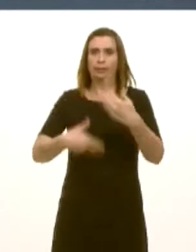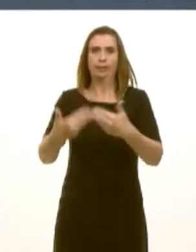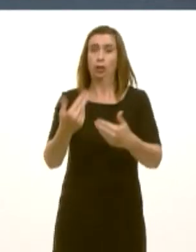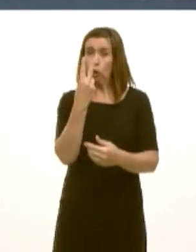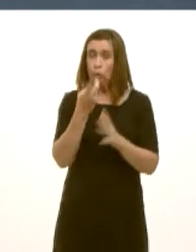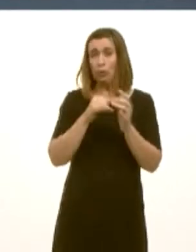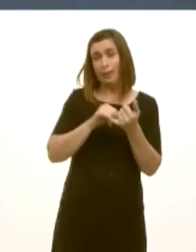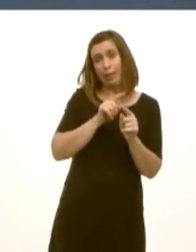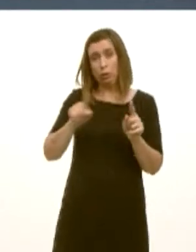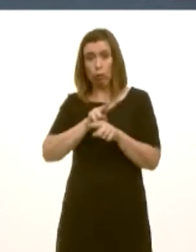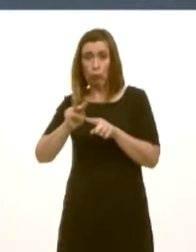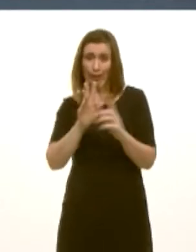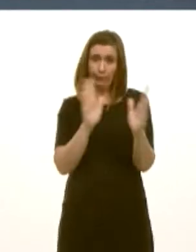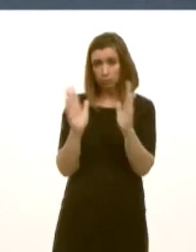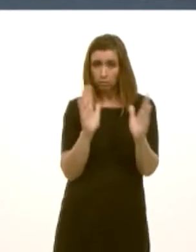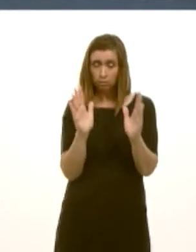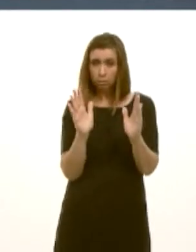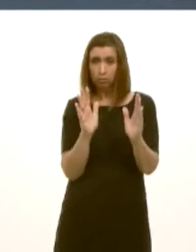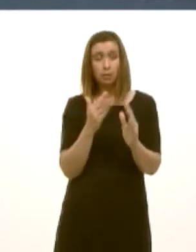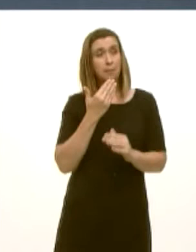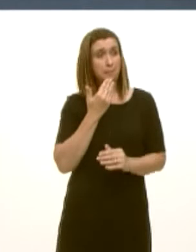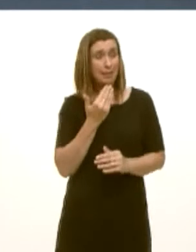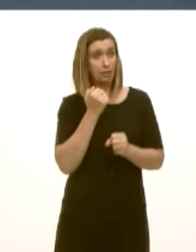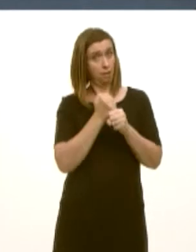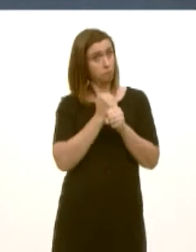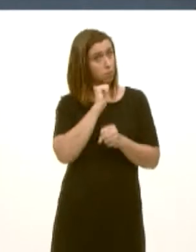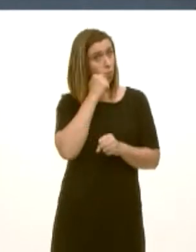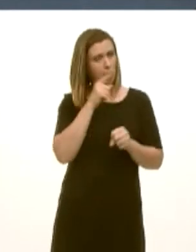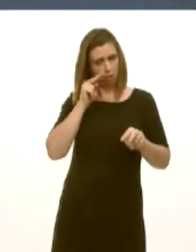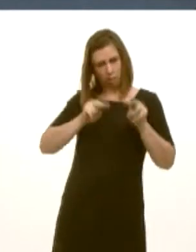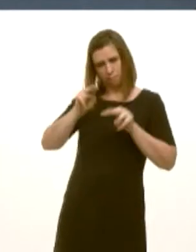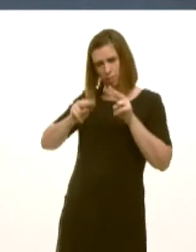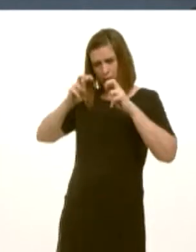Will you carry out an assessment as to what steps your Government will need to take to